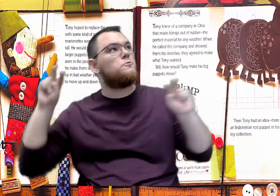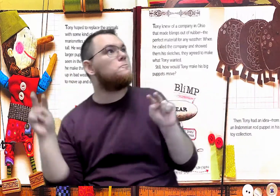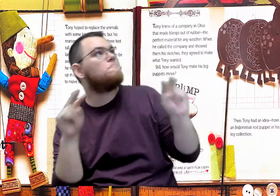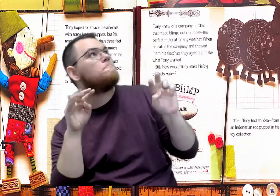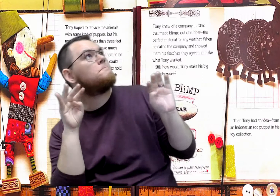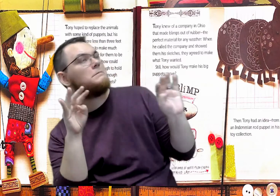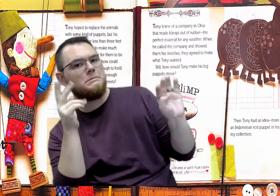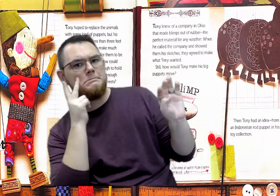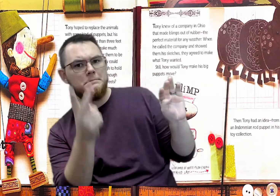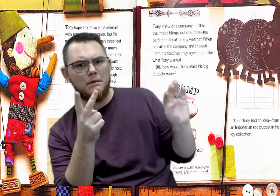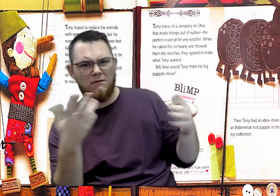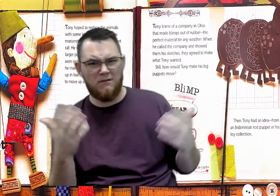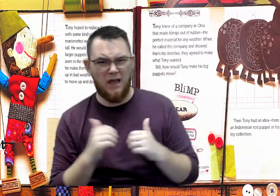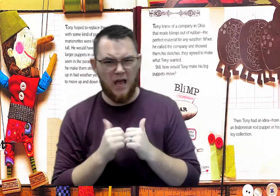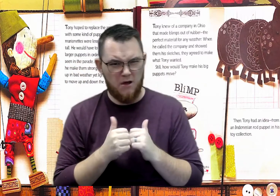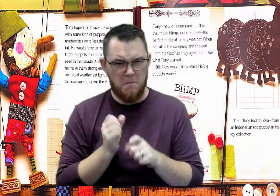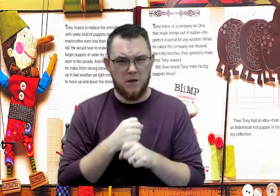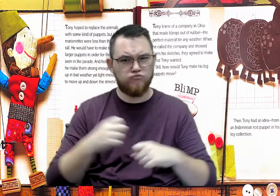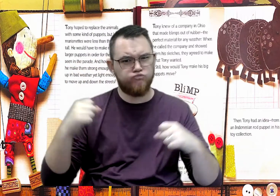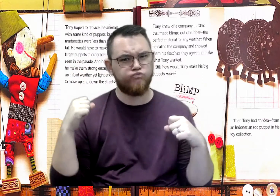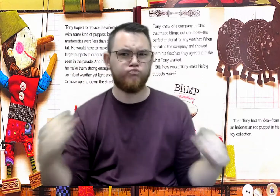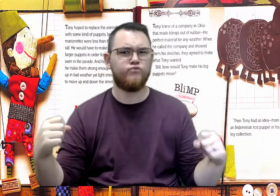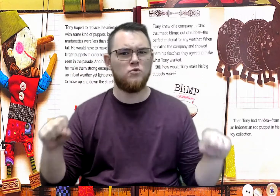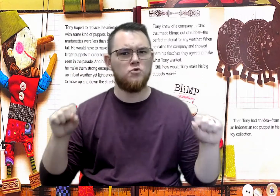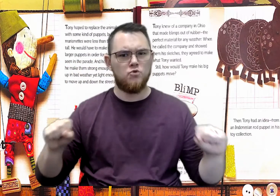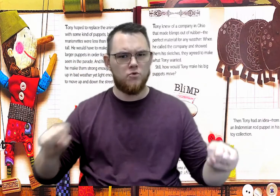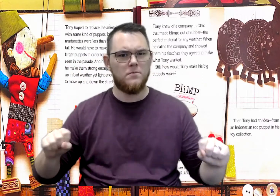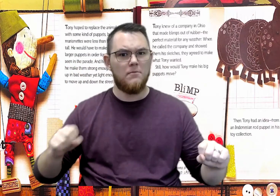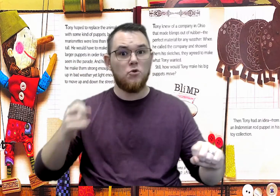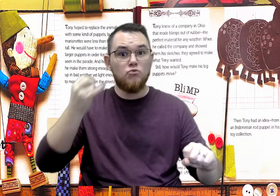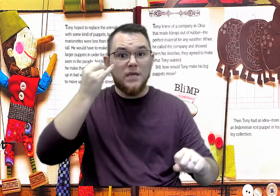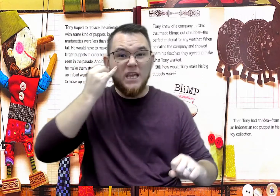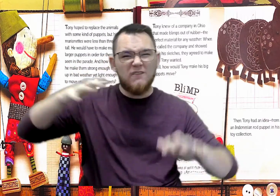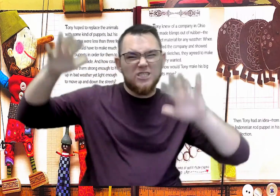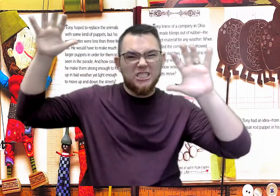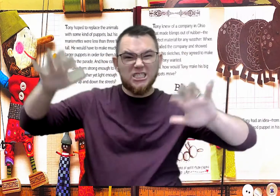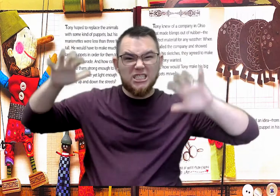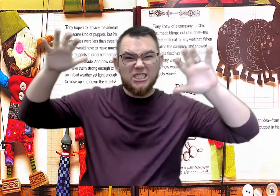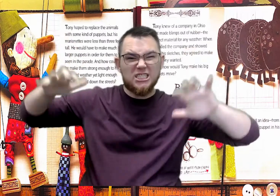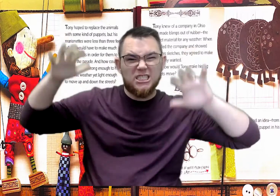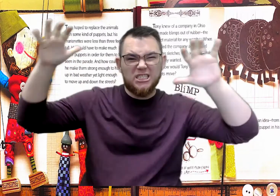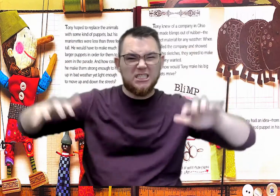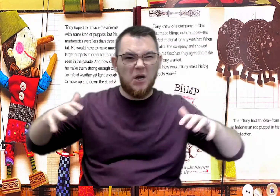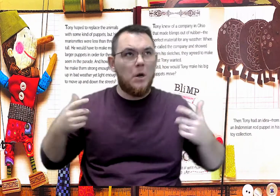And how could he make them strong enough to hold up in bad weather yet light enough to